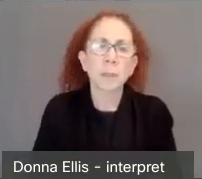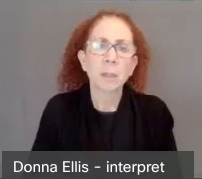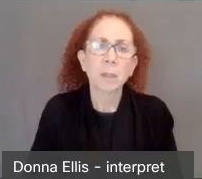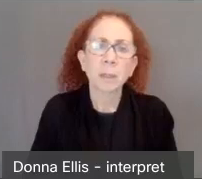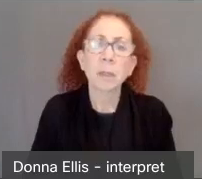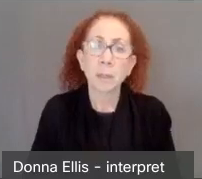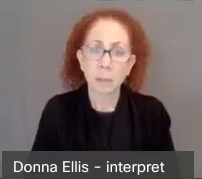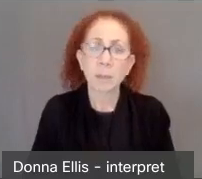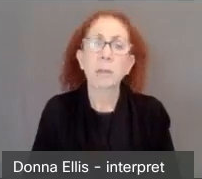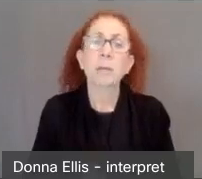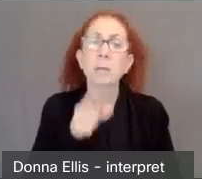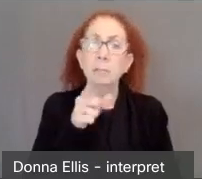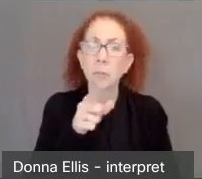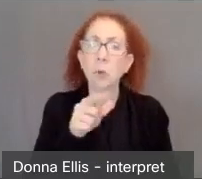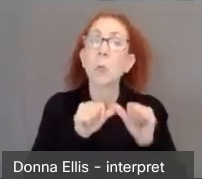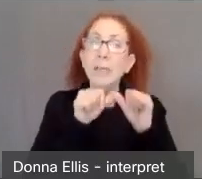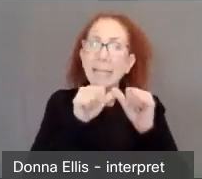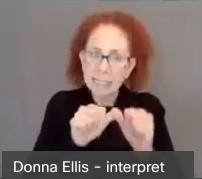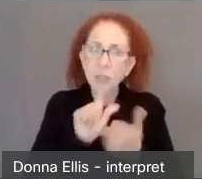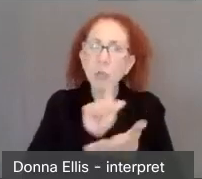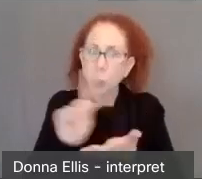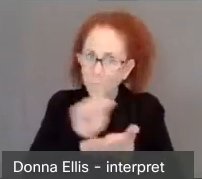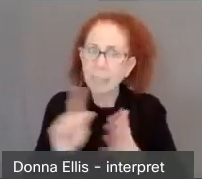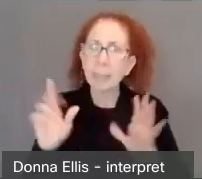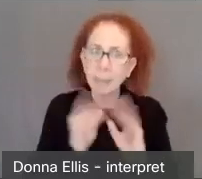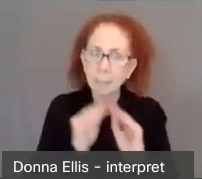[Commissioner Arkoosh] Well we continue to meet weekly with all of the public school